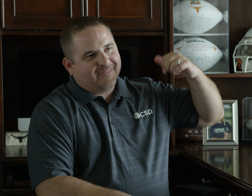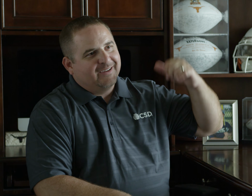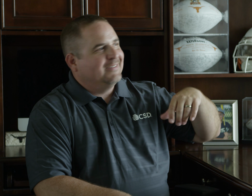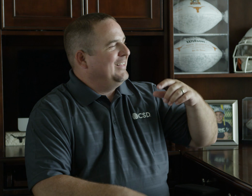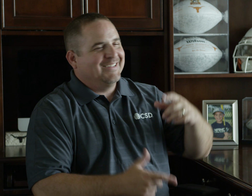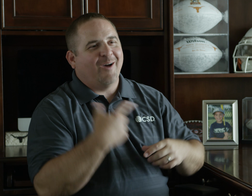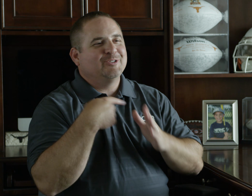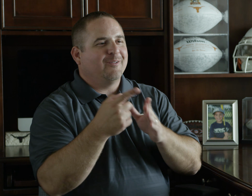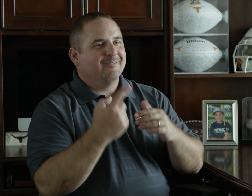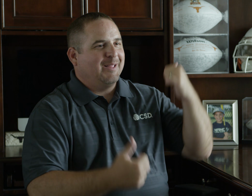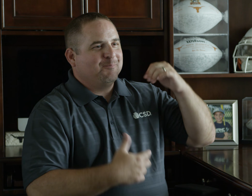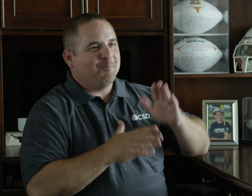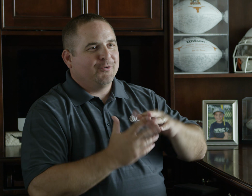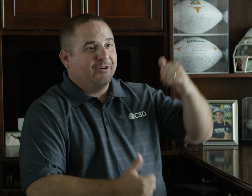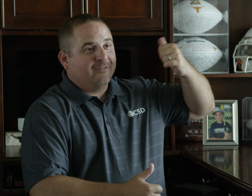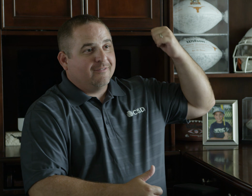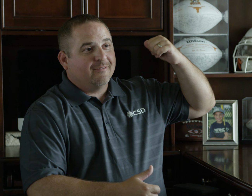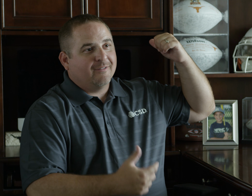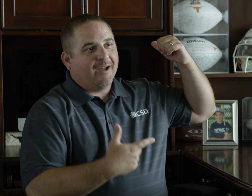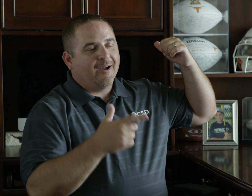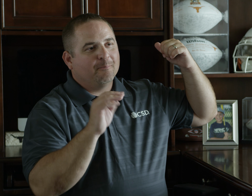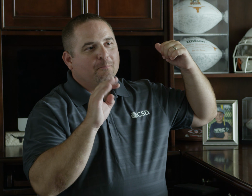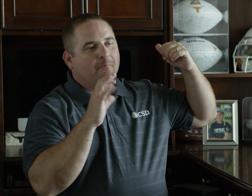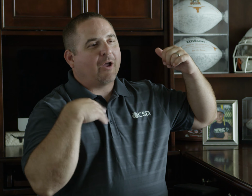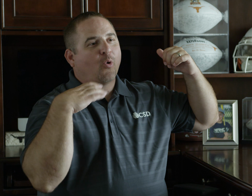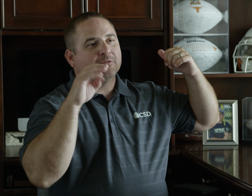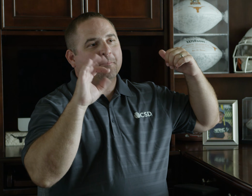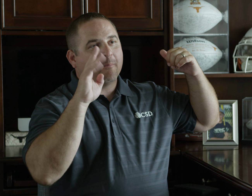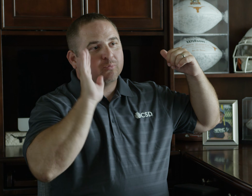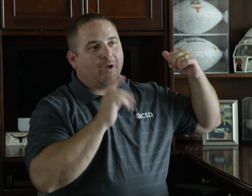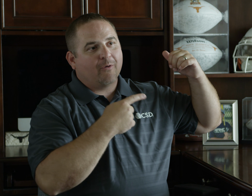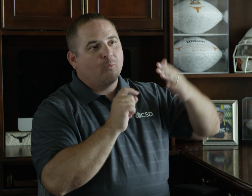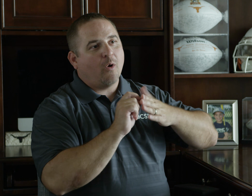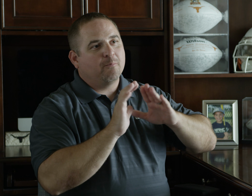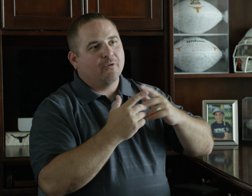I'll show you a book that my coach, Mack Brown wrote.